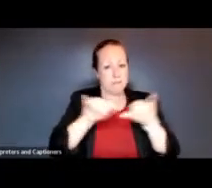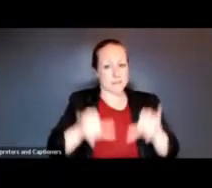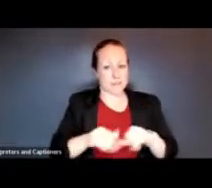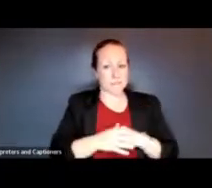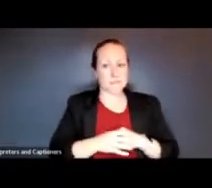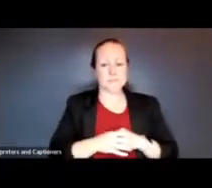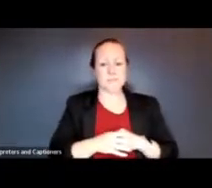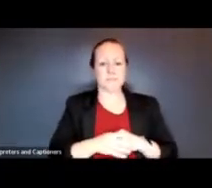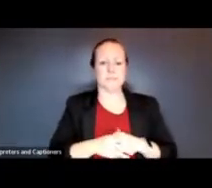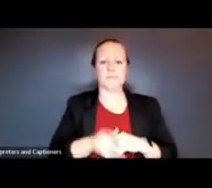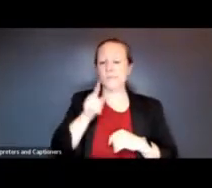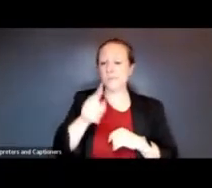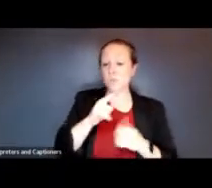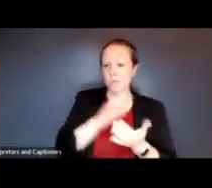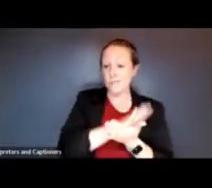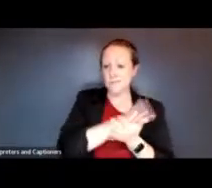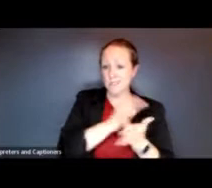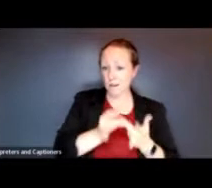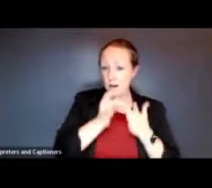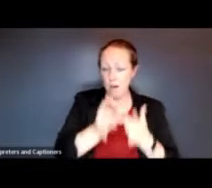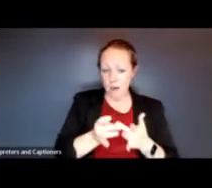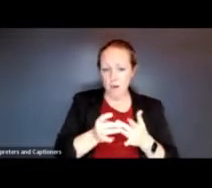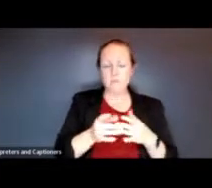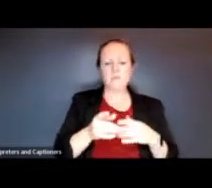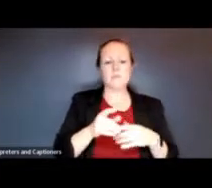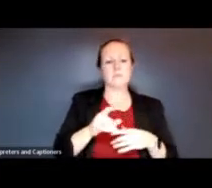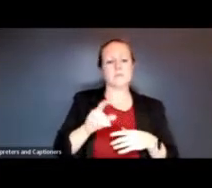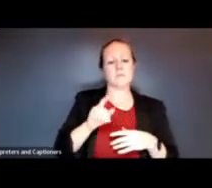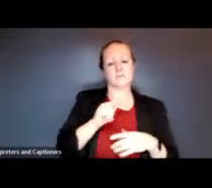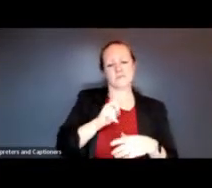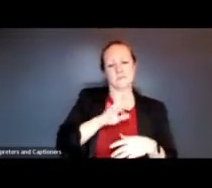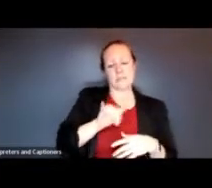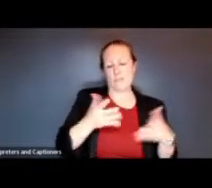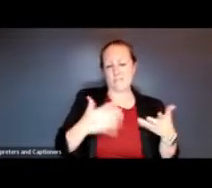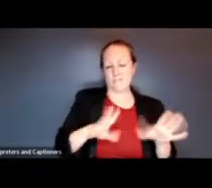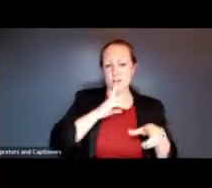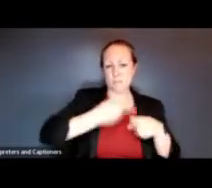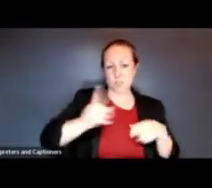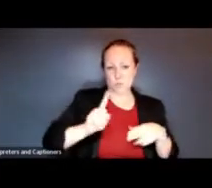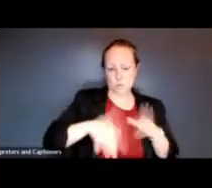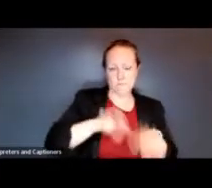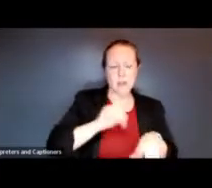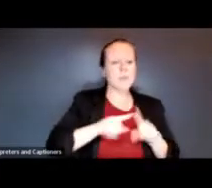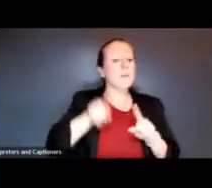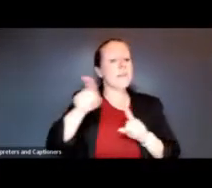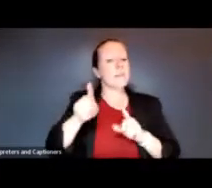this guide, which Terry had already mentioned, where you can find that provides states with a tool for initiating or improving